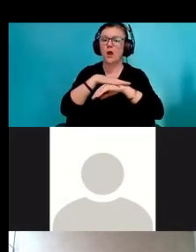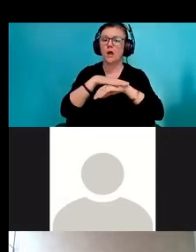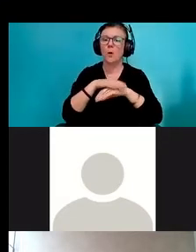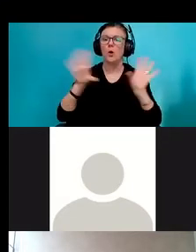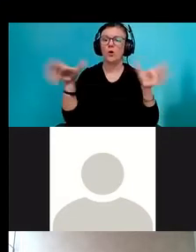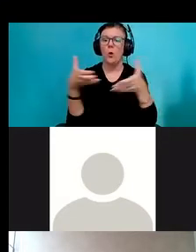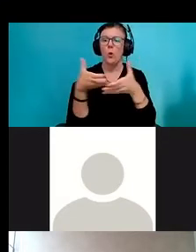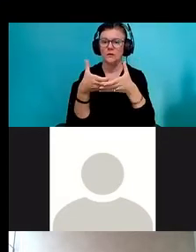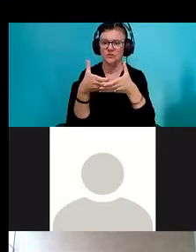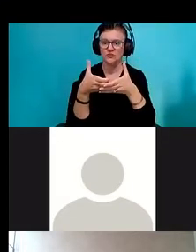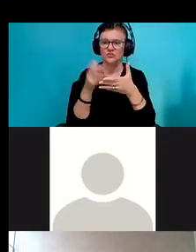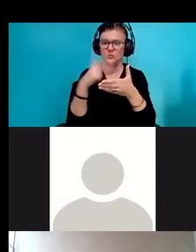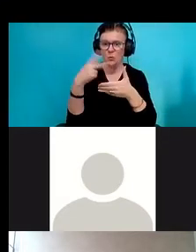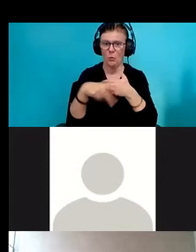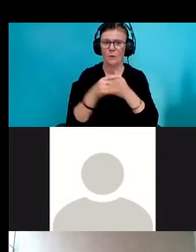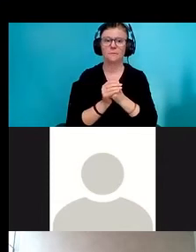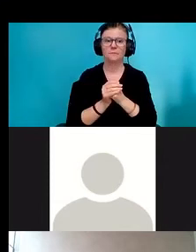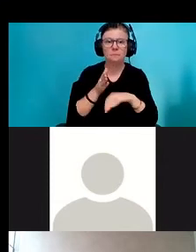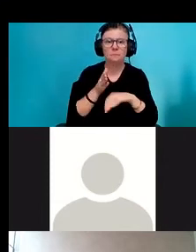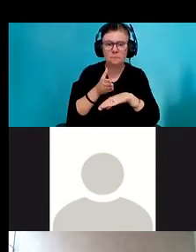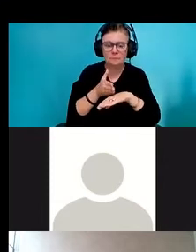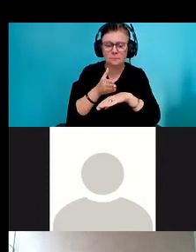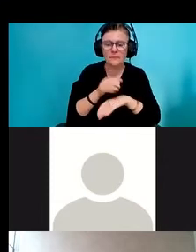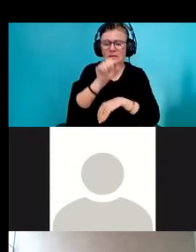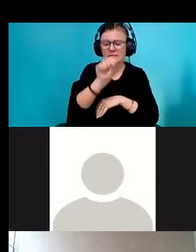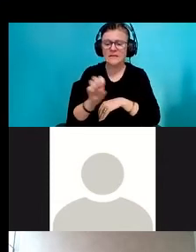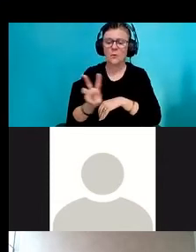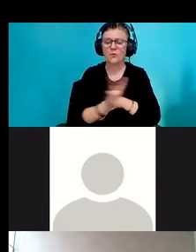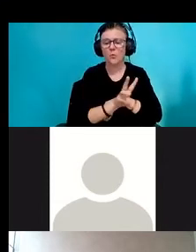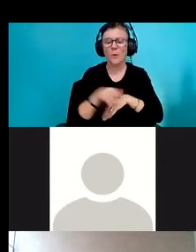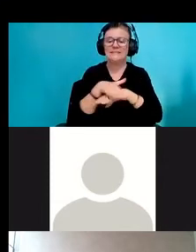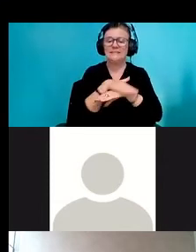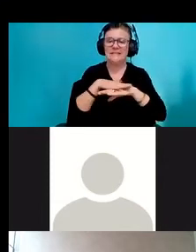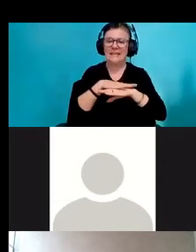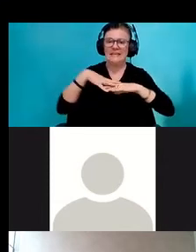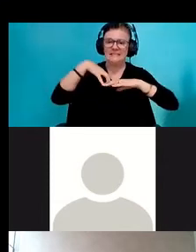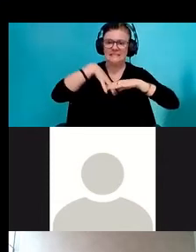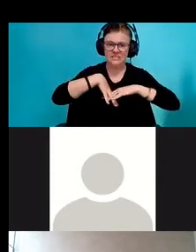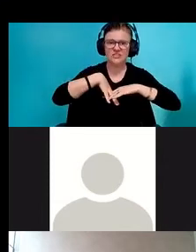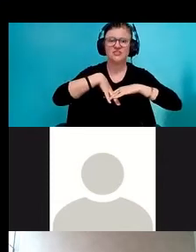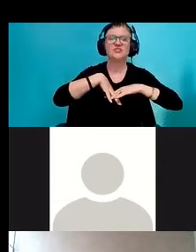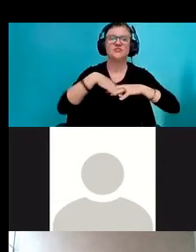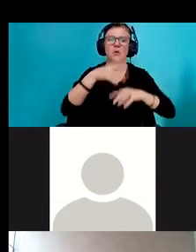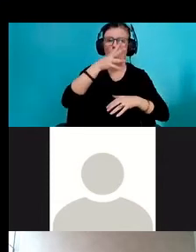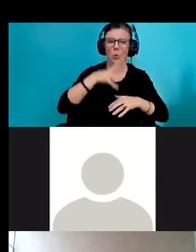"Little by little, the Southwest Indigenous Women's Coalition is making an impact.